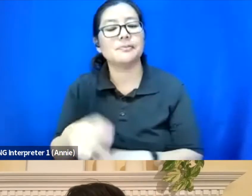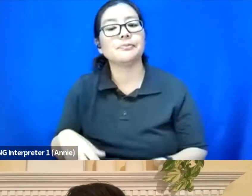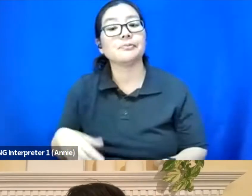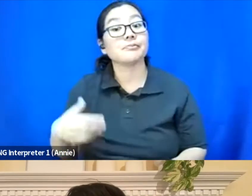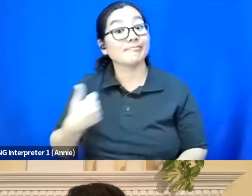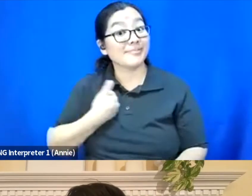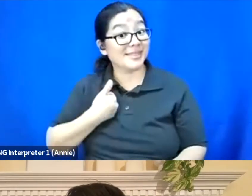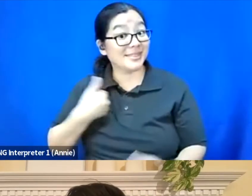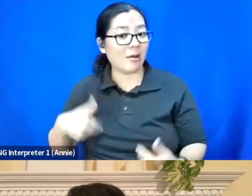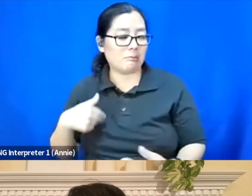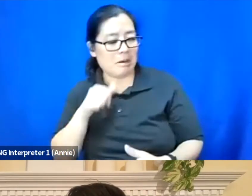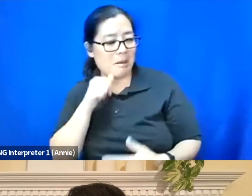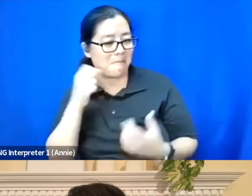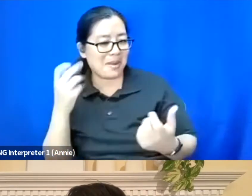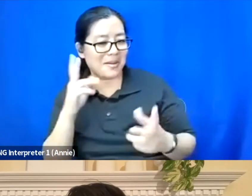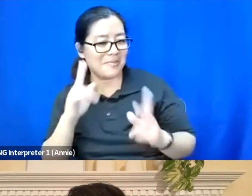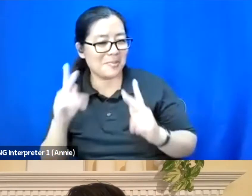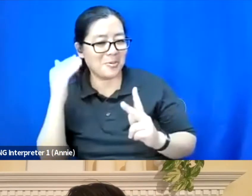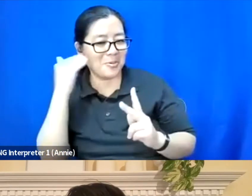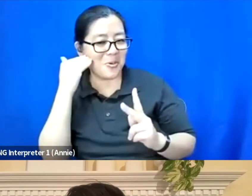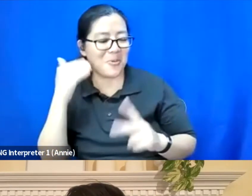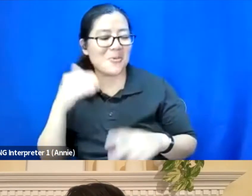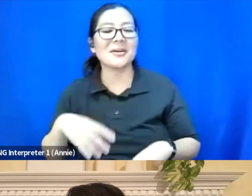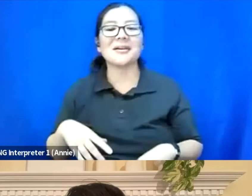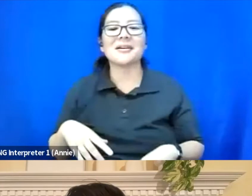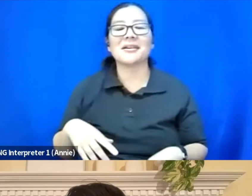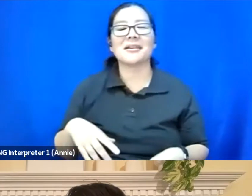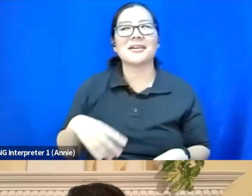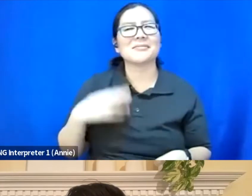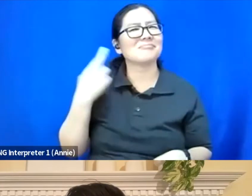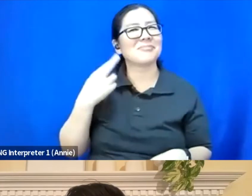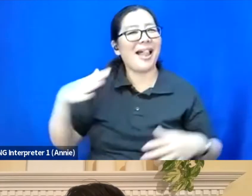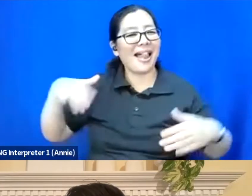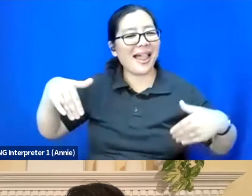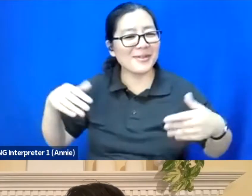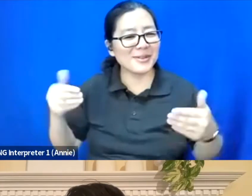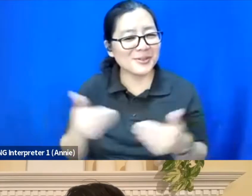and all of these interesting things that normally don't get put in a memoir.